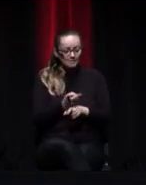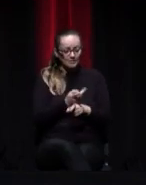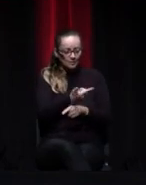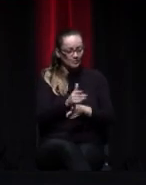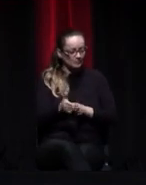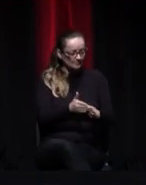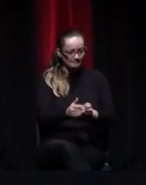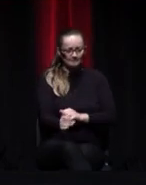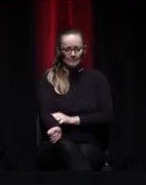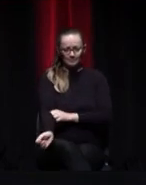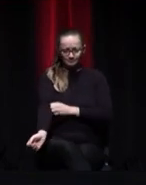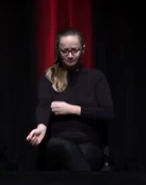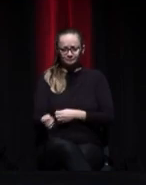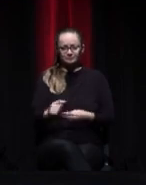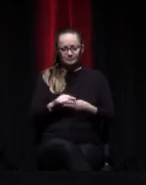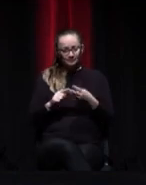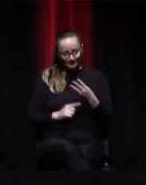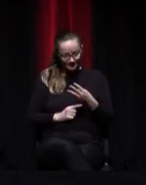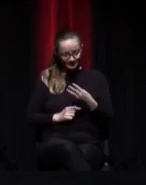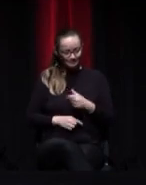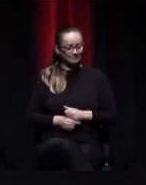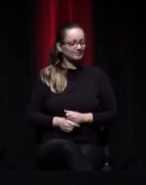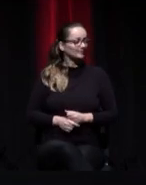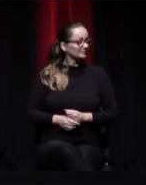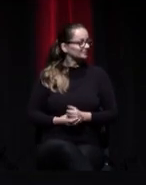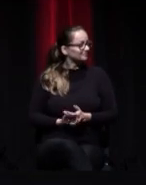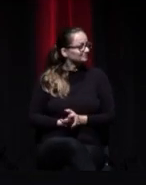and "aletheia". That's it.